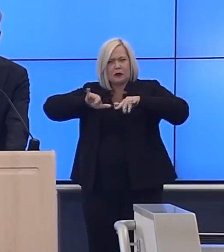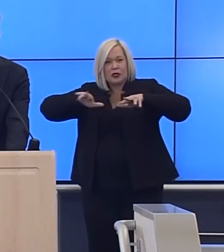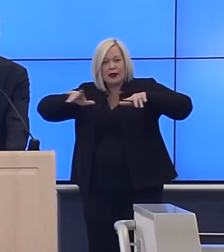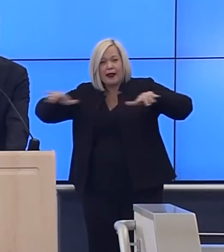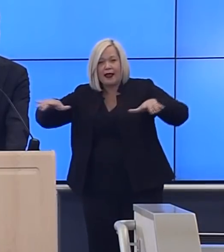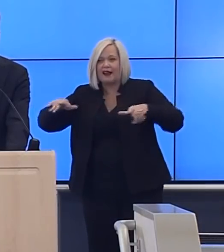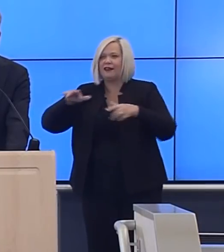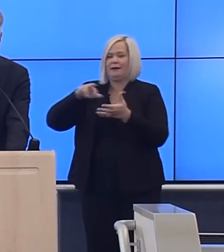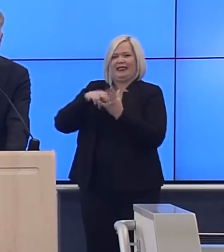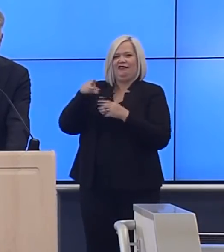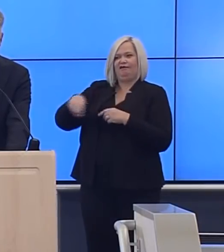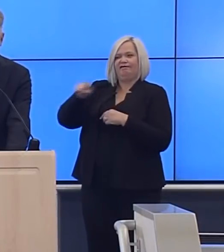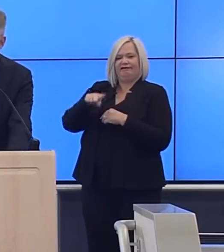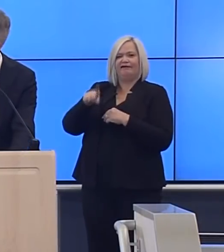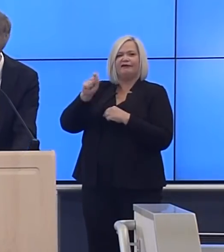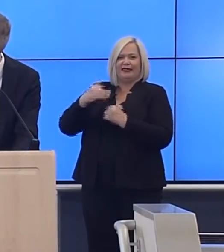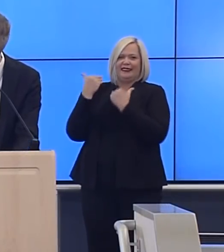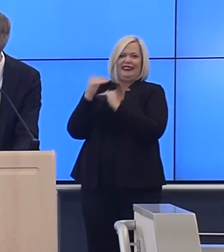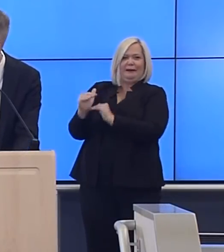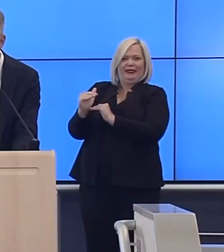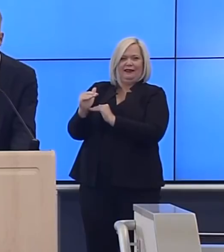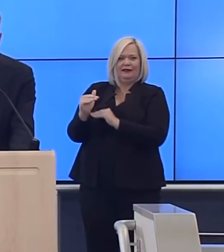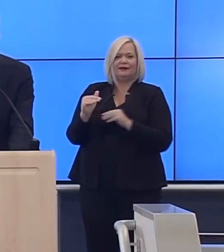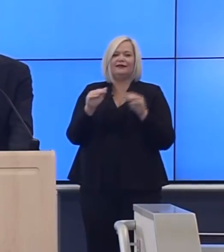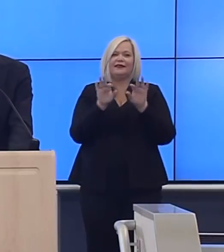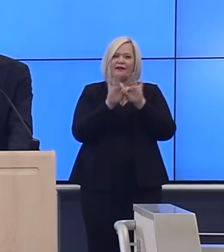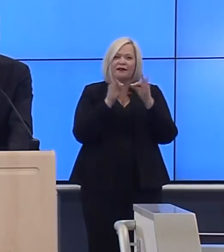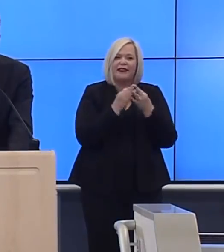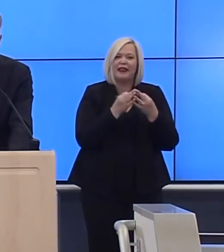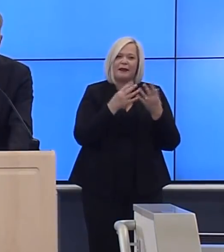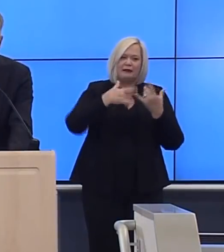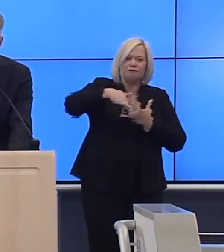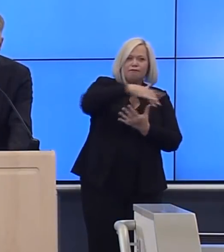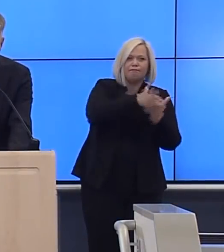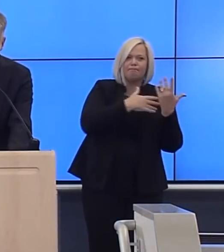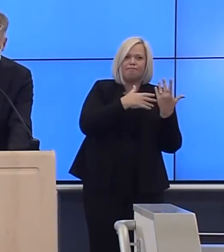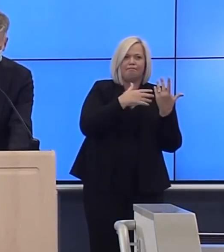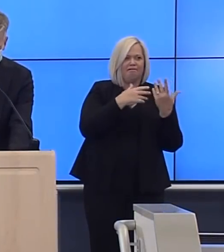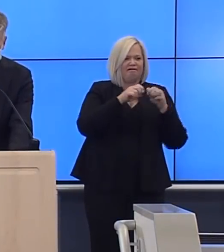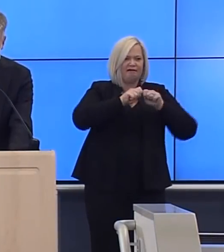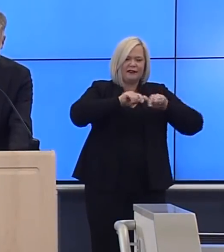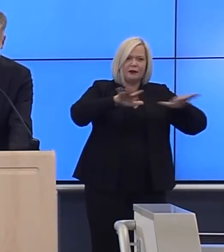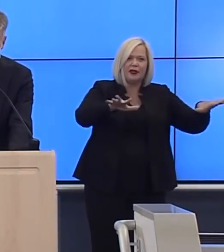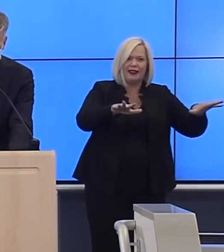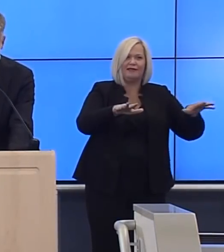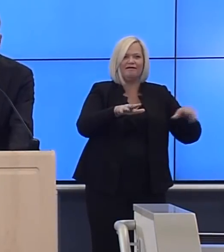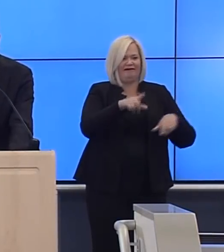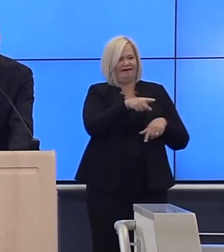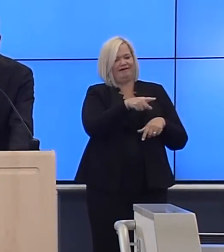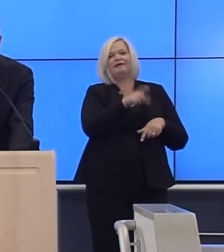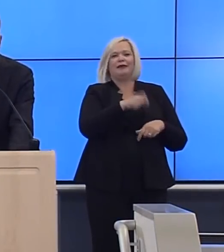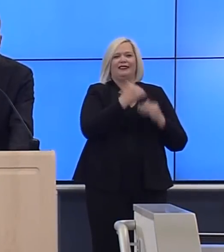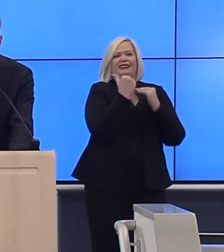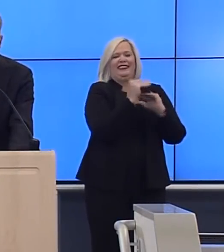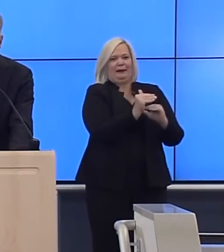THROUGH CONFERENCES, CROWDED BARS CHOIRS. THIS FALL. WE'VE SEEN SPREAD IN SMALL PARTIES AND FAMILY THAT'S RIGHT.